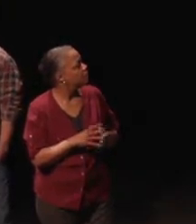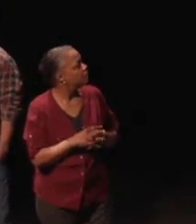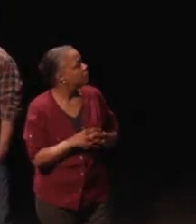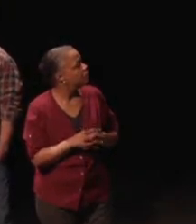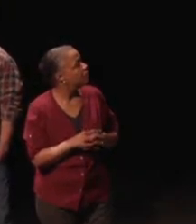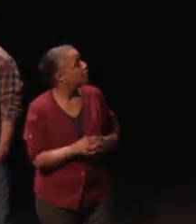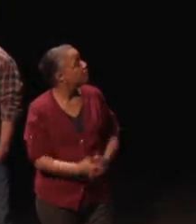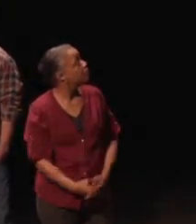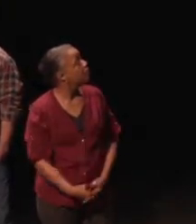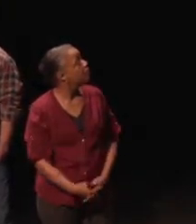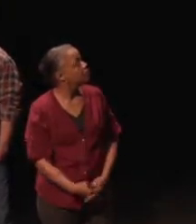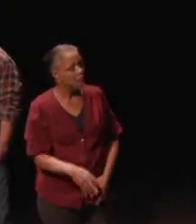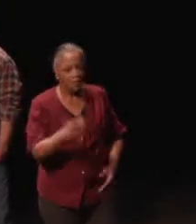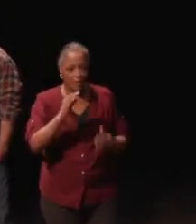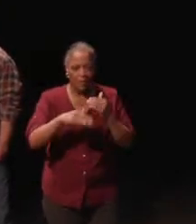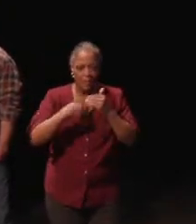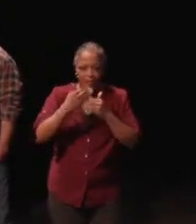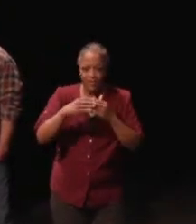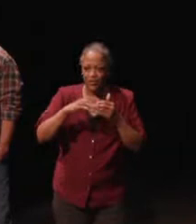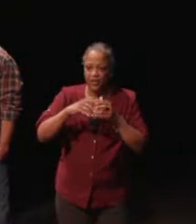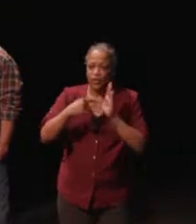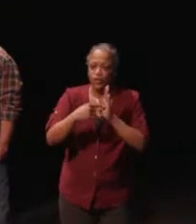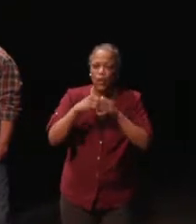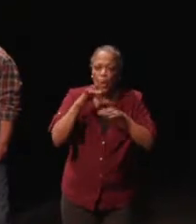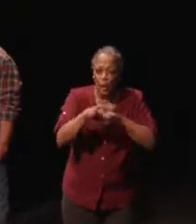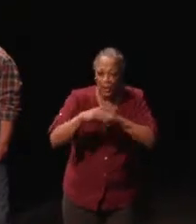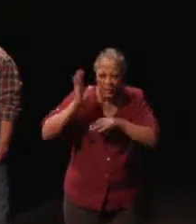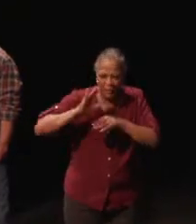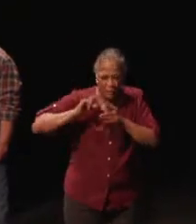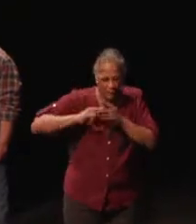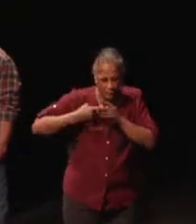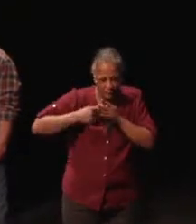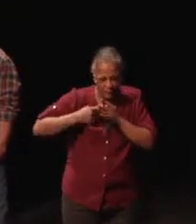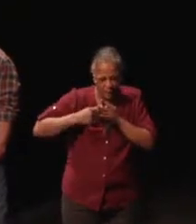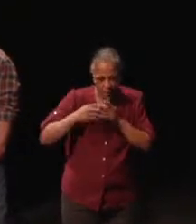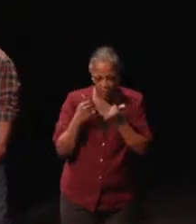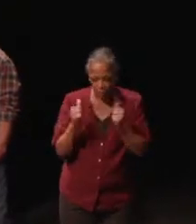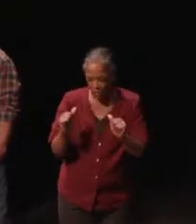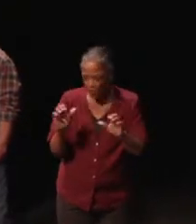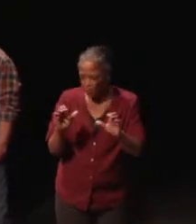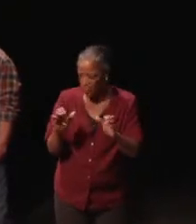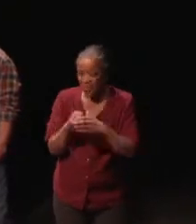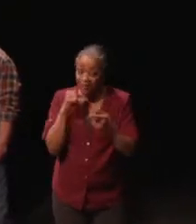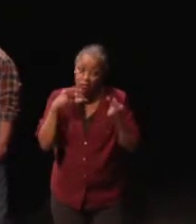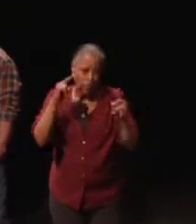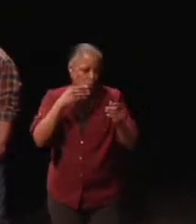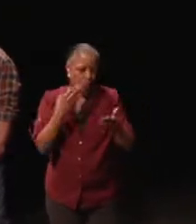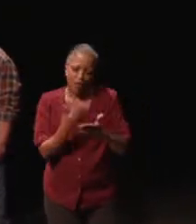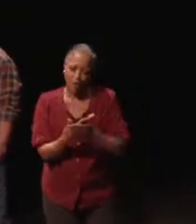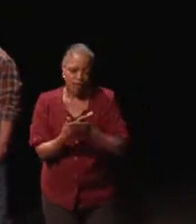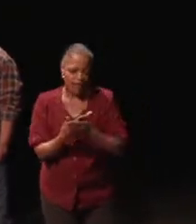So, then the next generation, so, that's showing an early iteration, what we tried to do. It didn't work out too well for us.